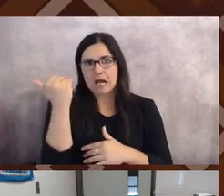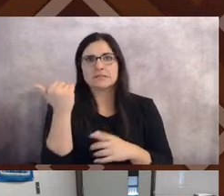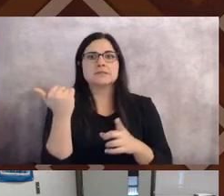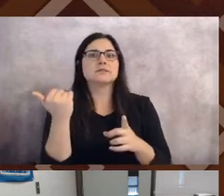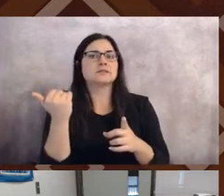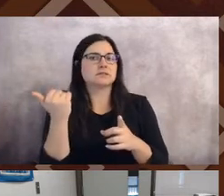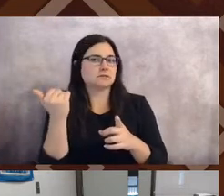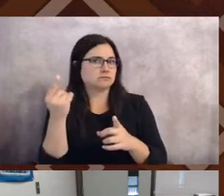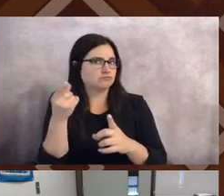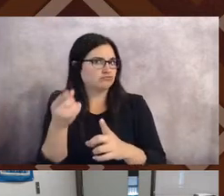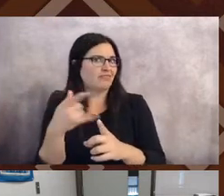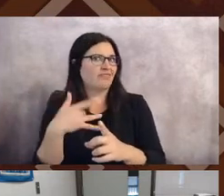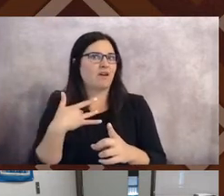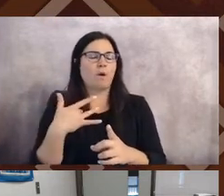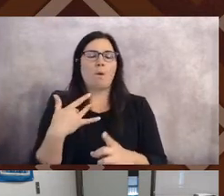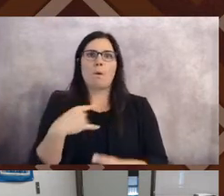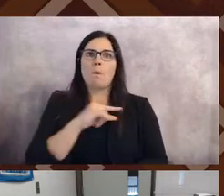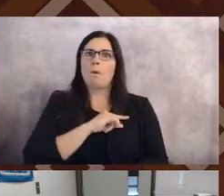how horrifying it was,